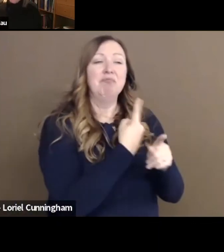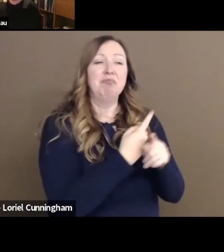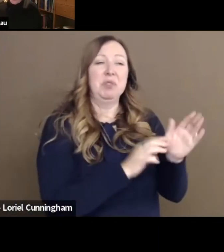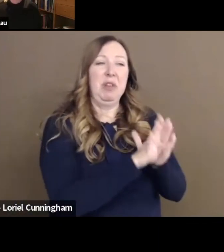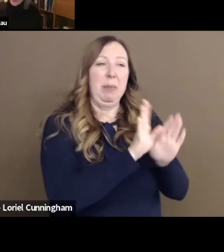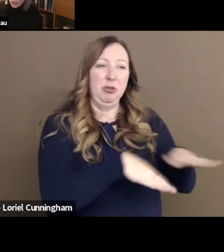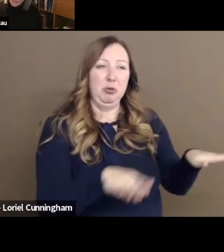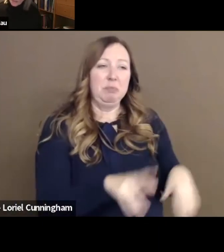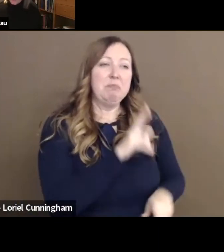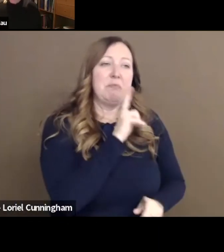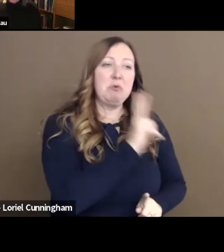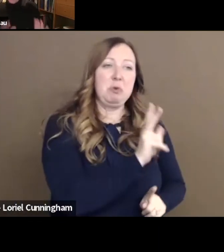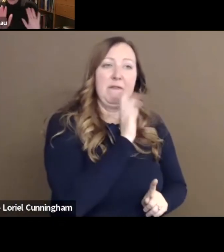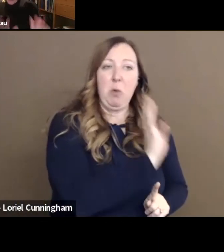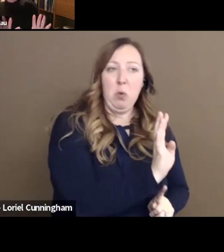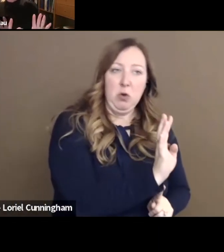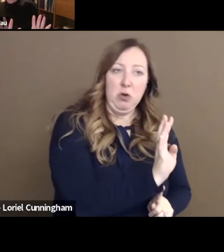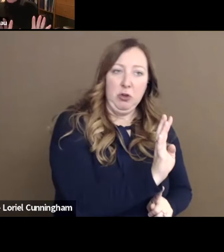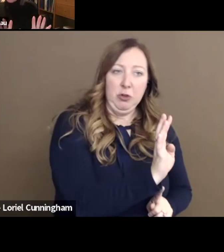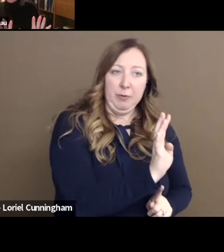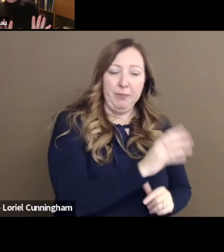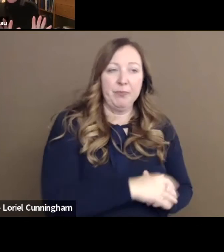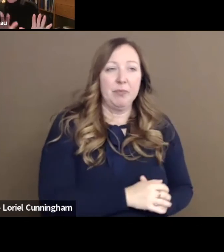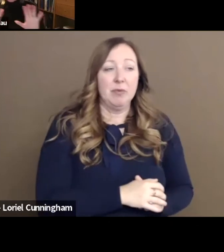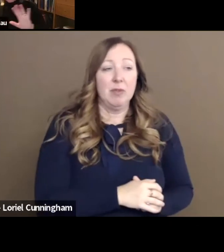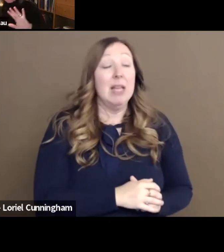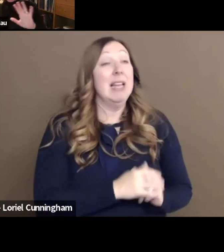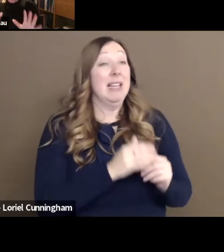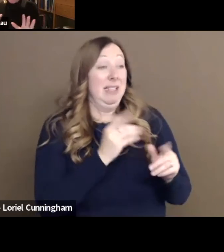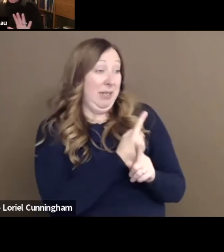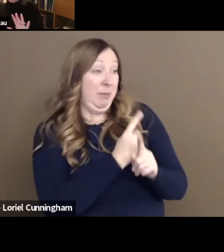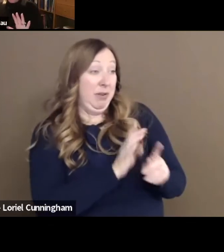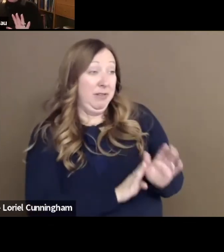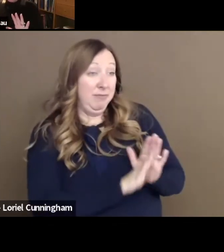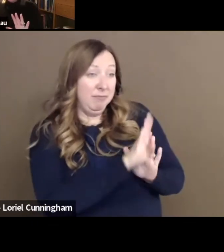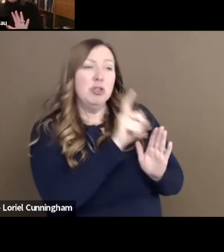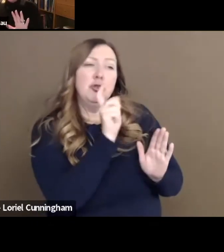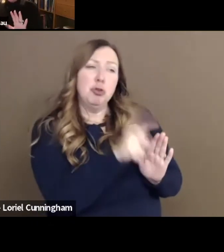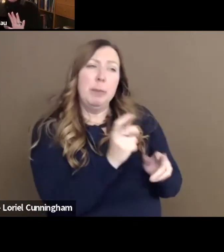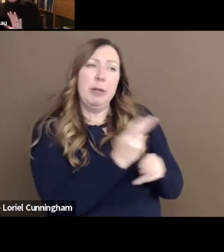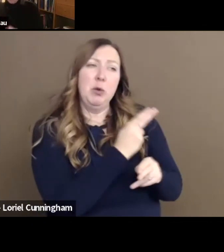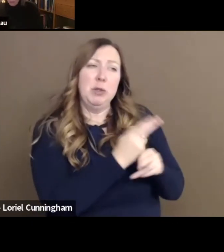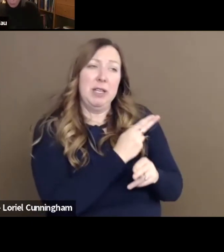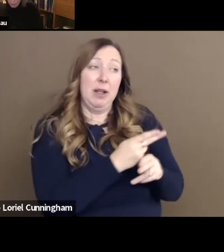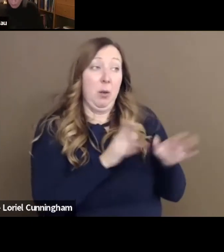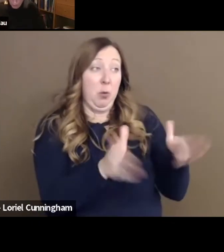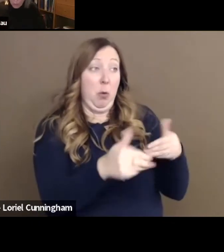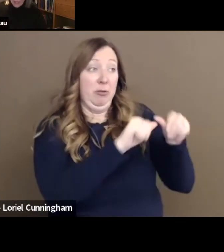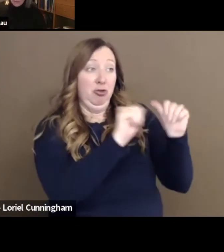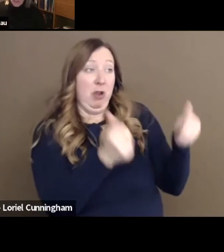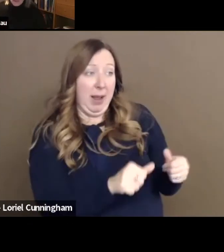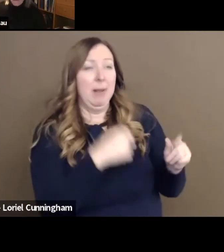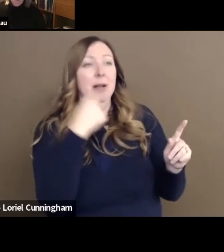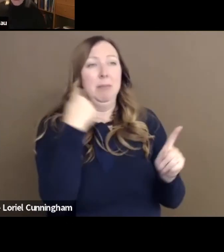should in principle be using the geometry and maybe sometimes also